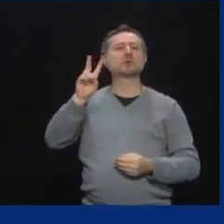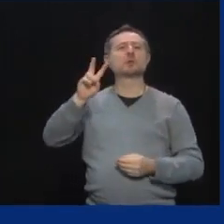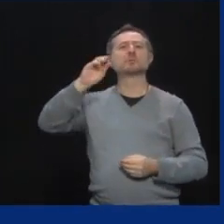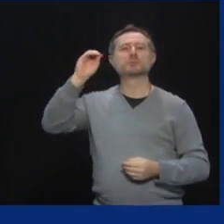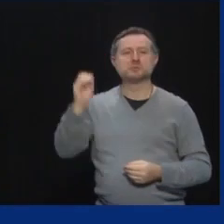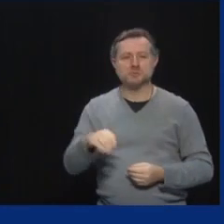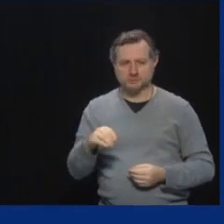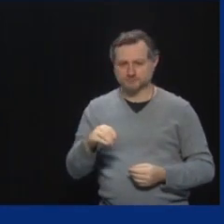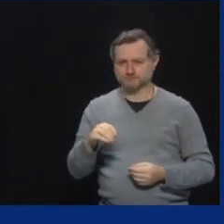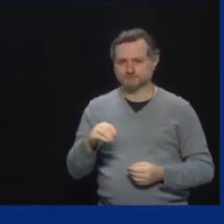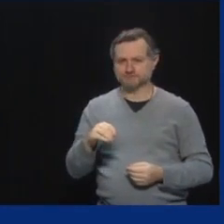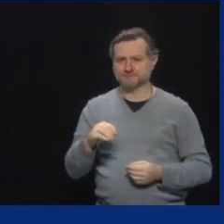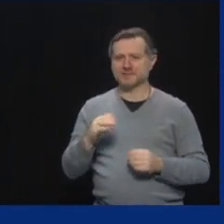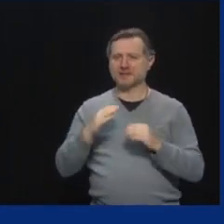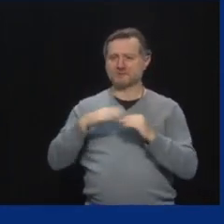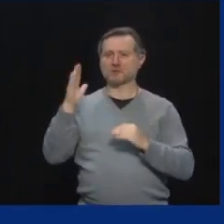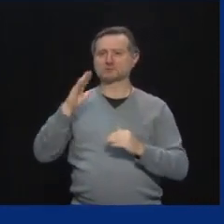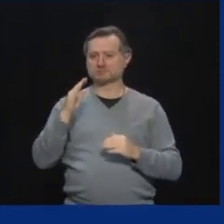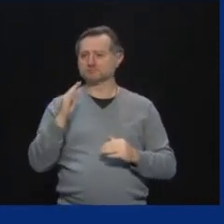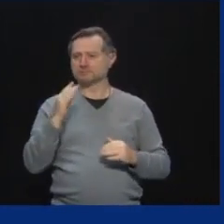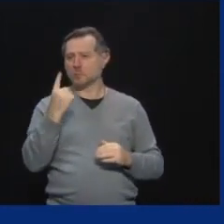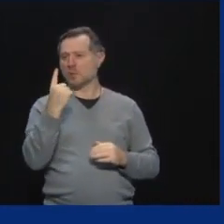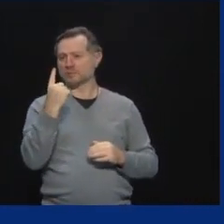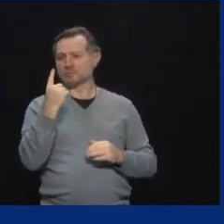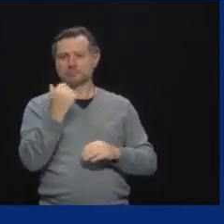fully vaccinated, which is great. But we needed to have people vaccinated